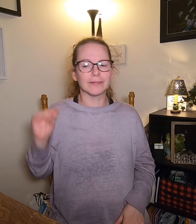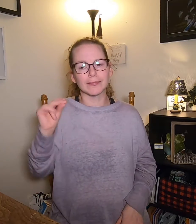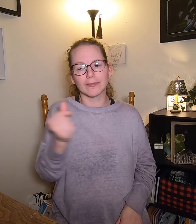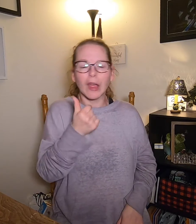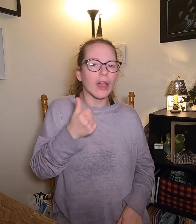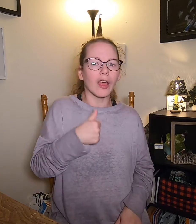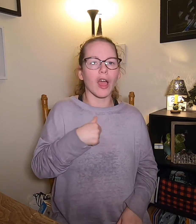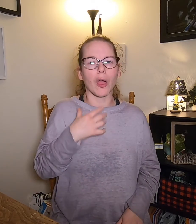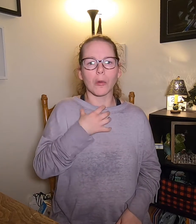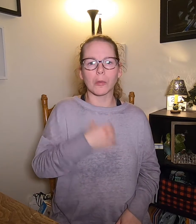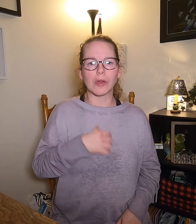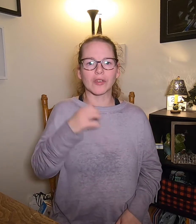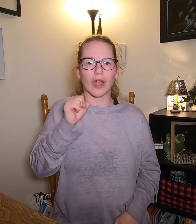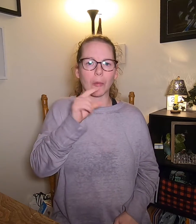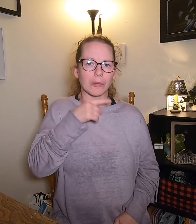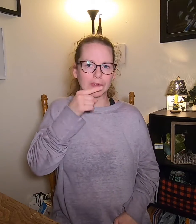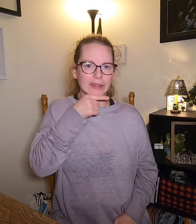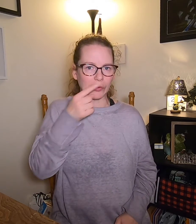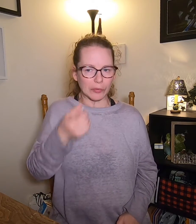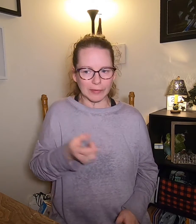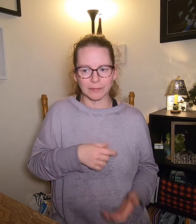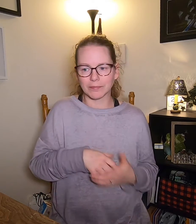'man, being hearing would be so much easier.'